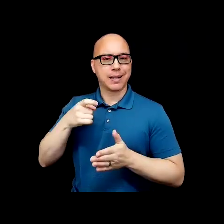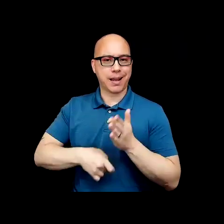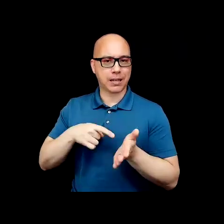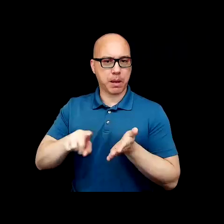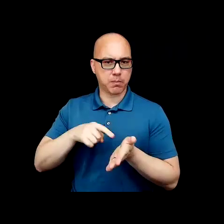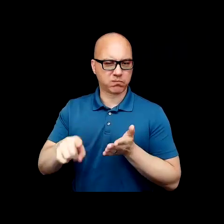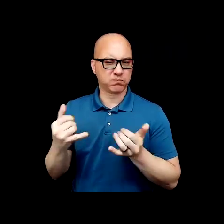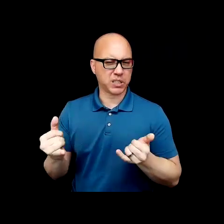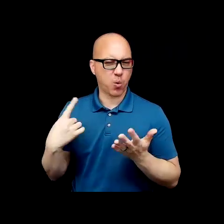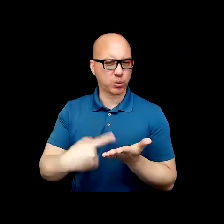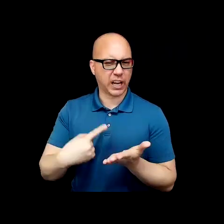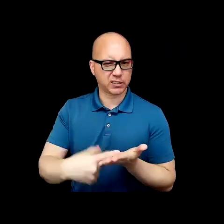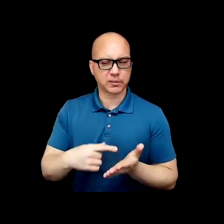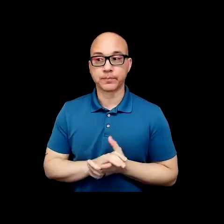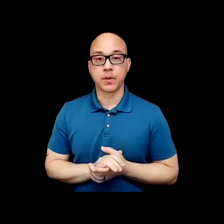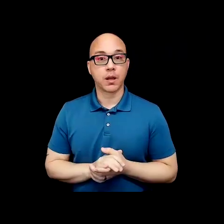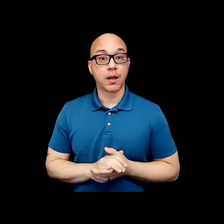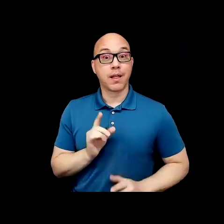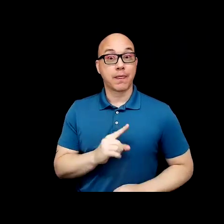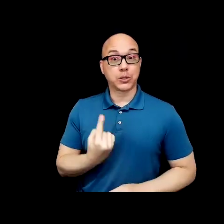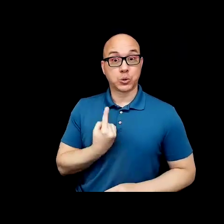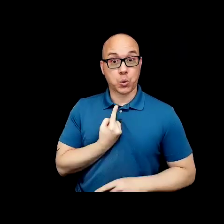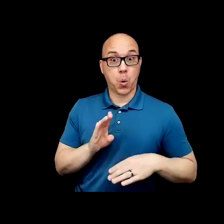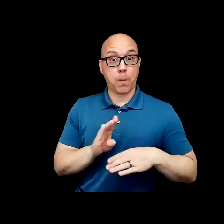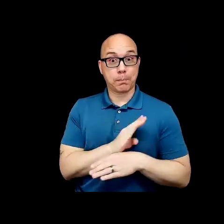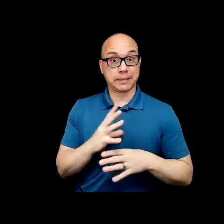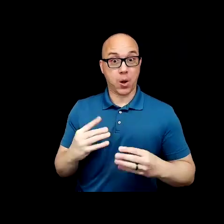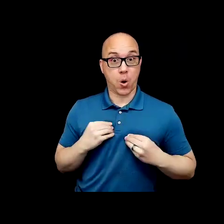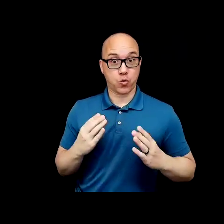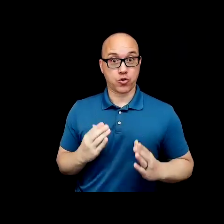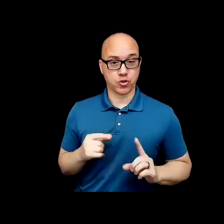A Sole Proprietorship is the simplest form of doing business,